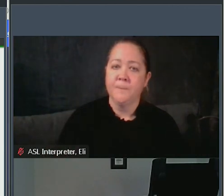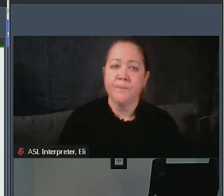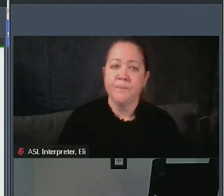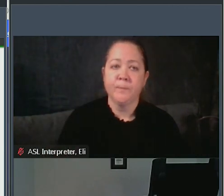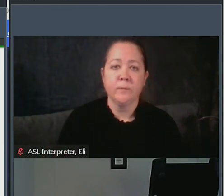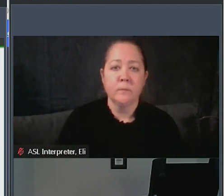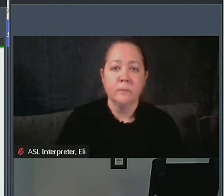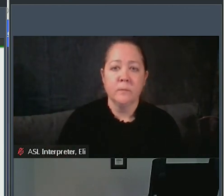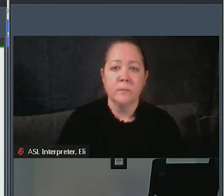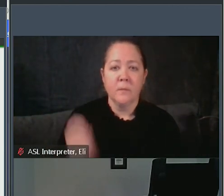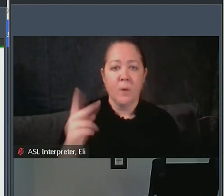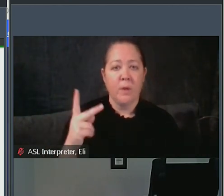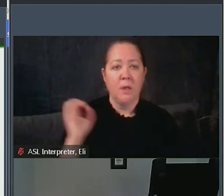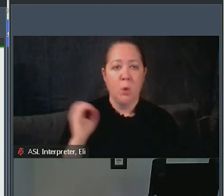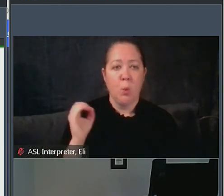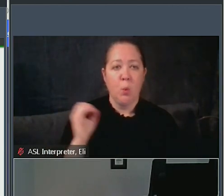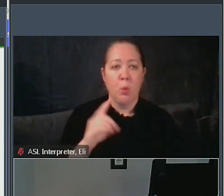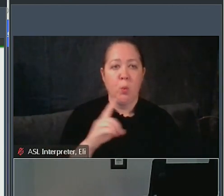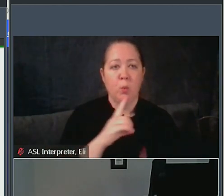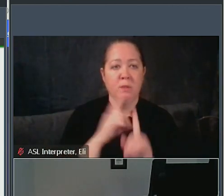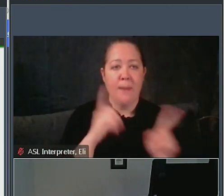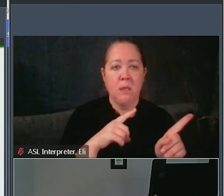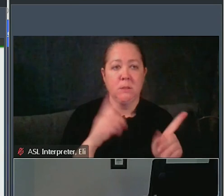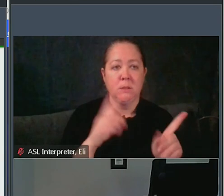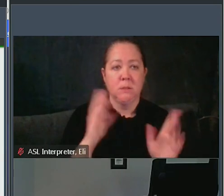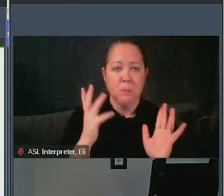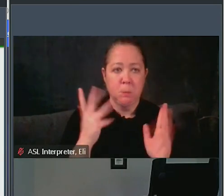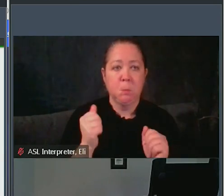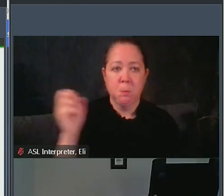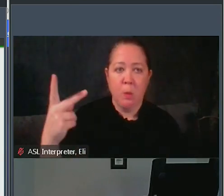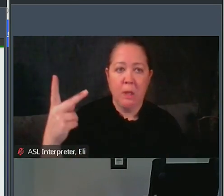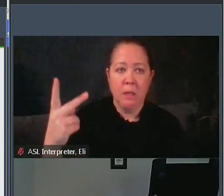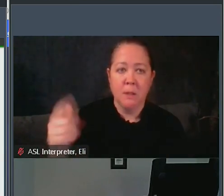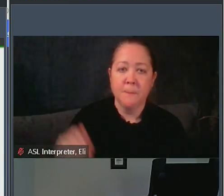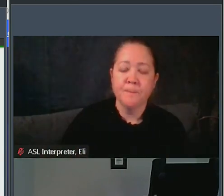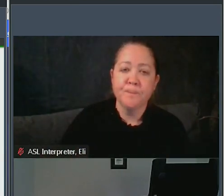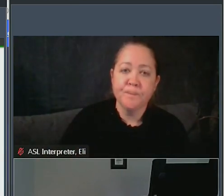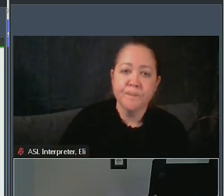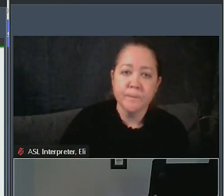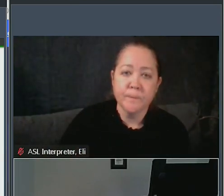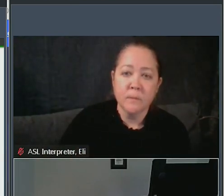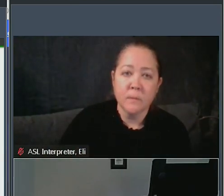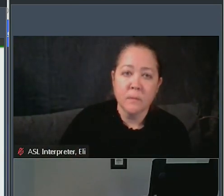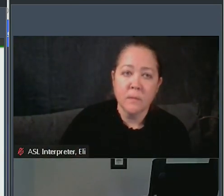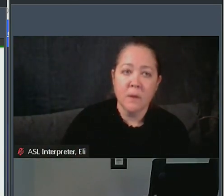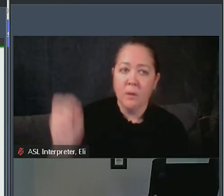Okay. No, no response. Okay. All right. Okay. Hold on a second. Okay.